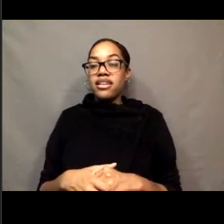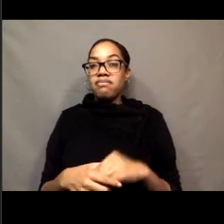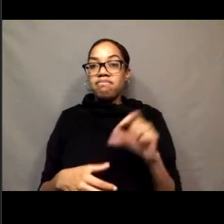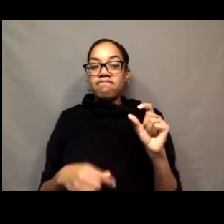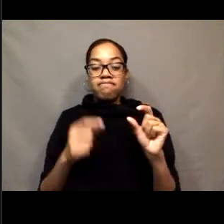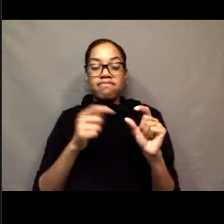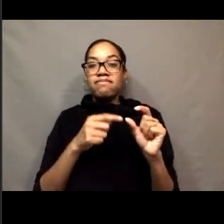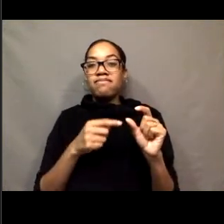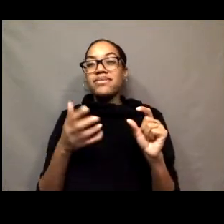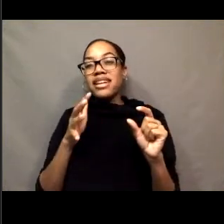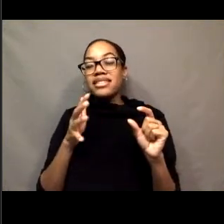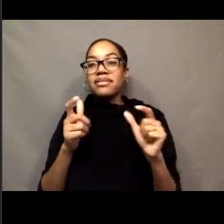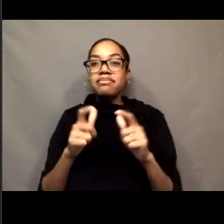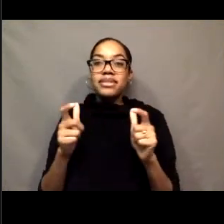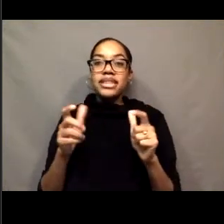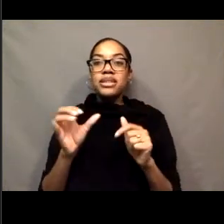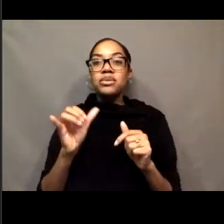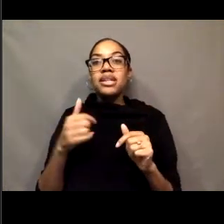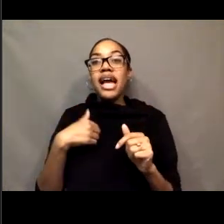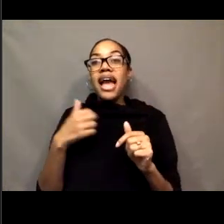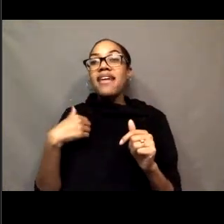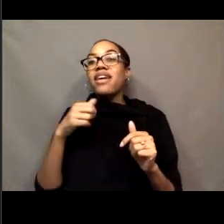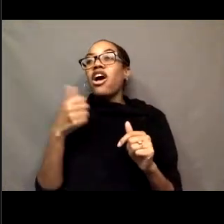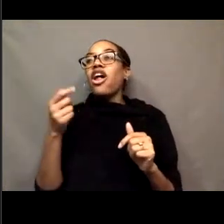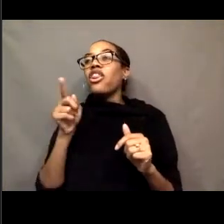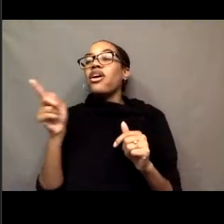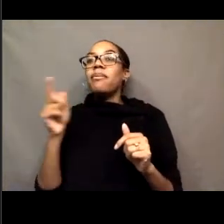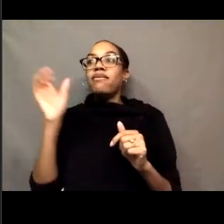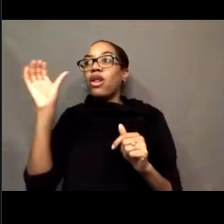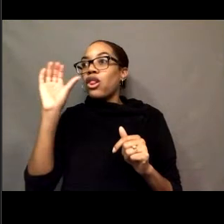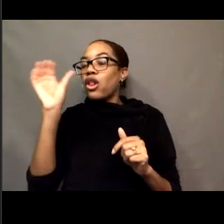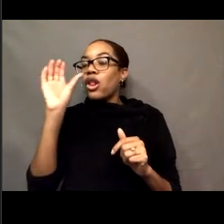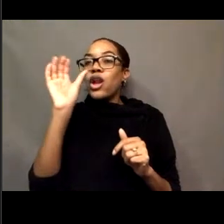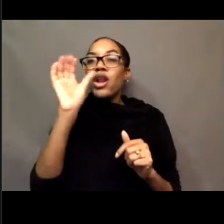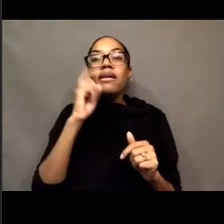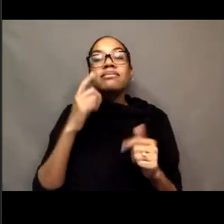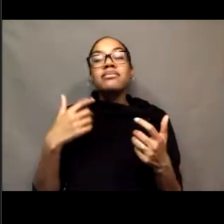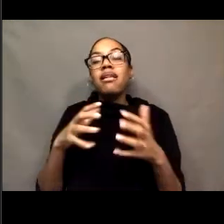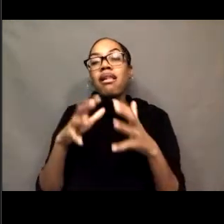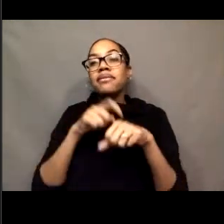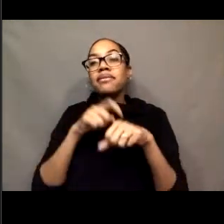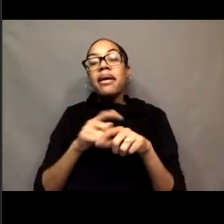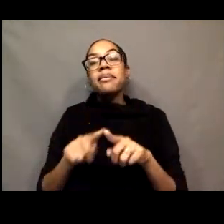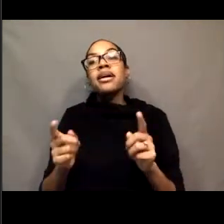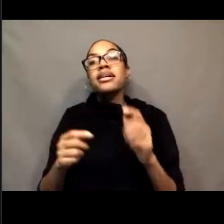I have others, but I'd probably have to spend too much time trying to dig them up. But just so you know,